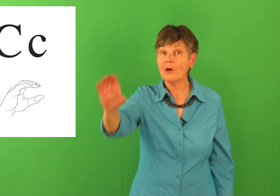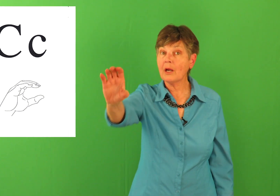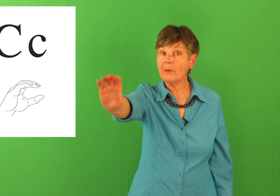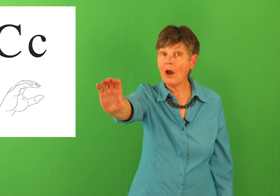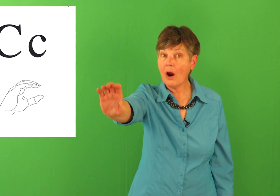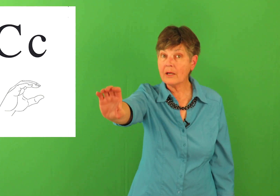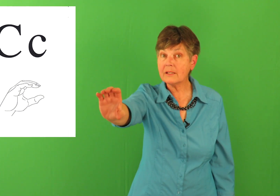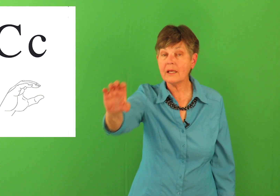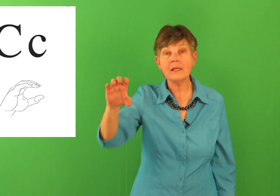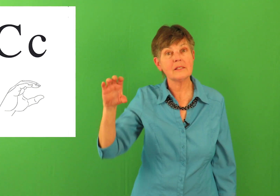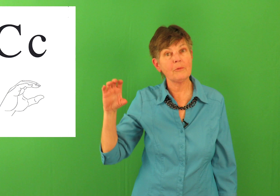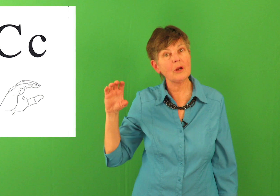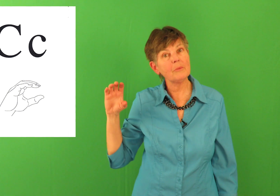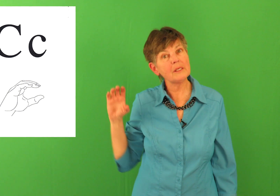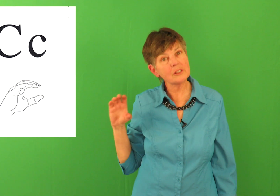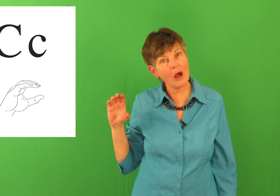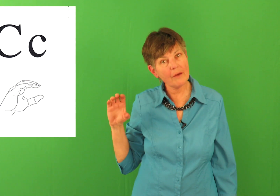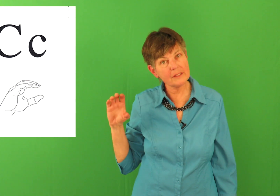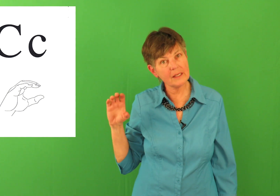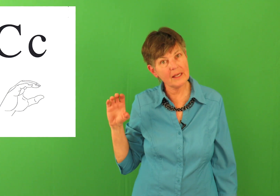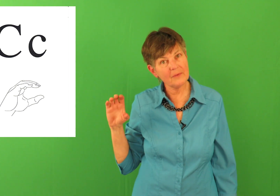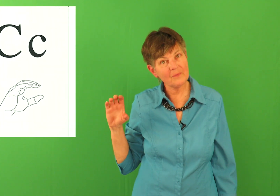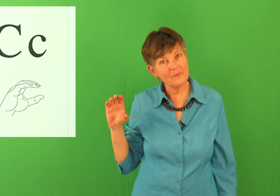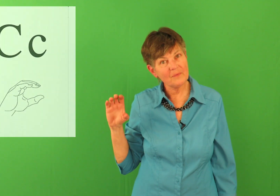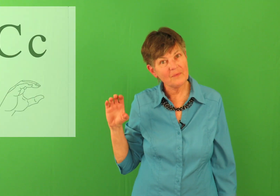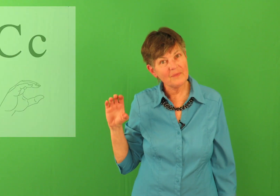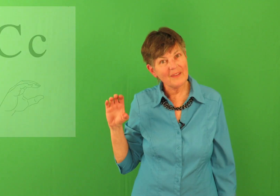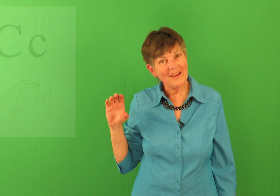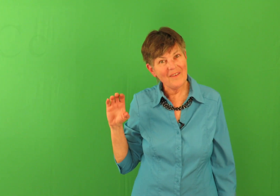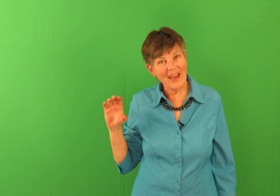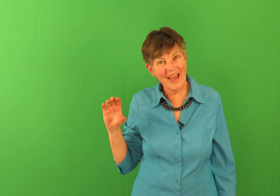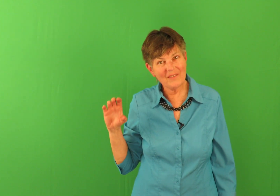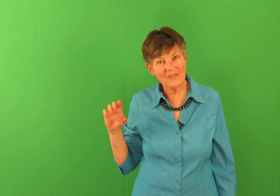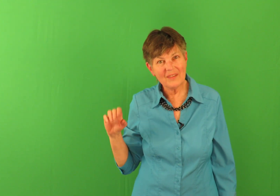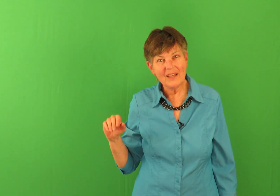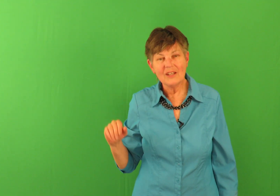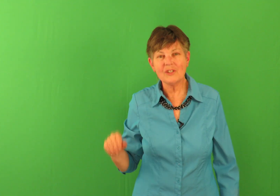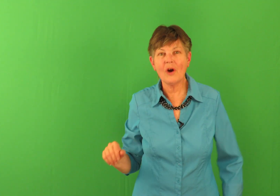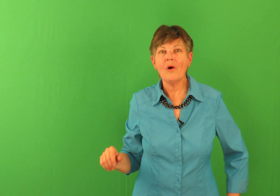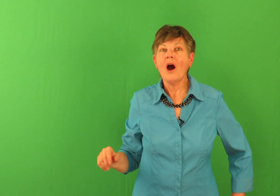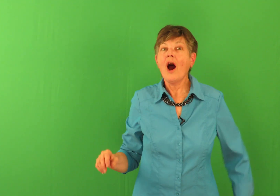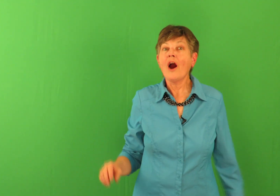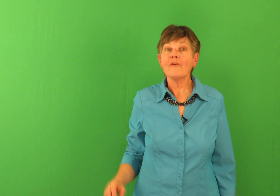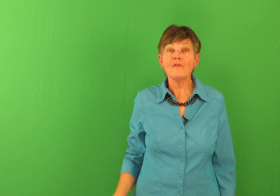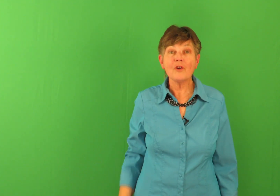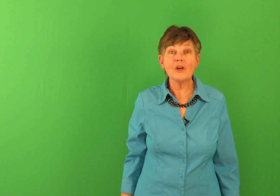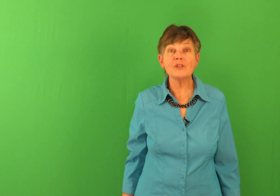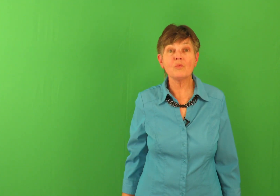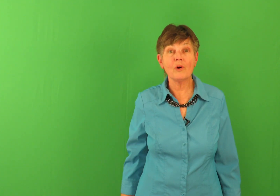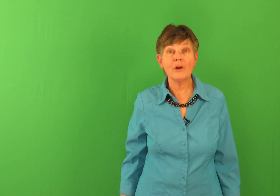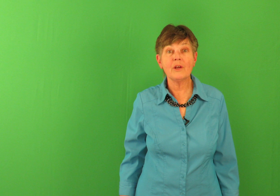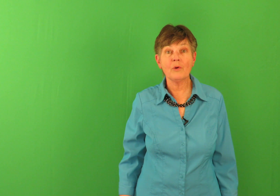are going to be hard C some are going to be soft C okay so our first word that